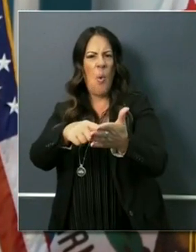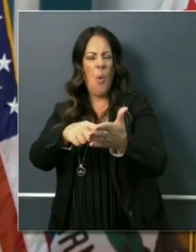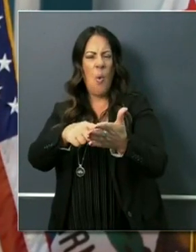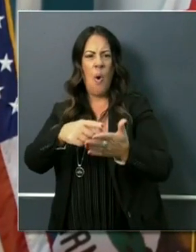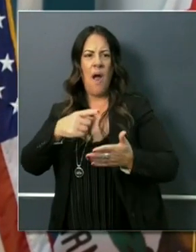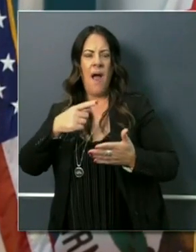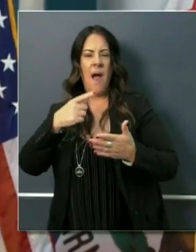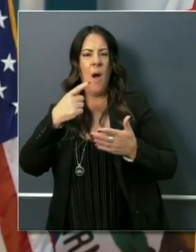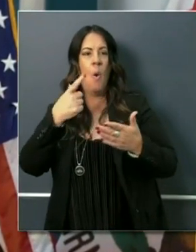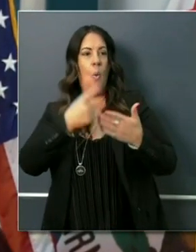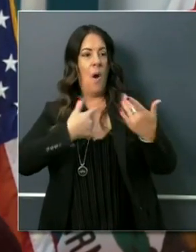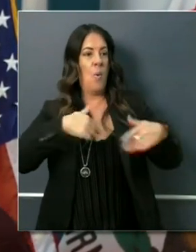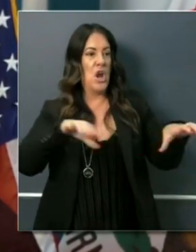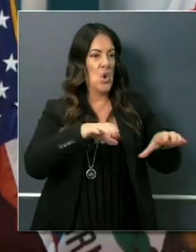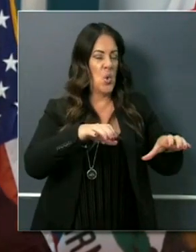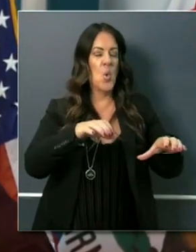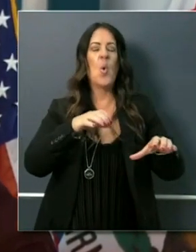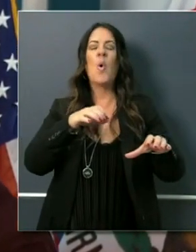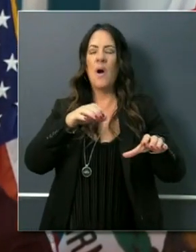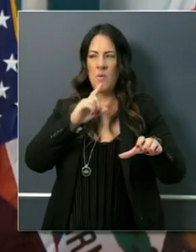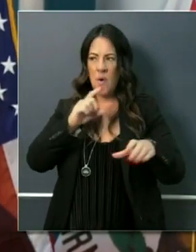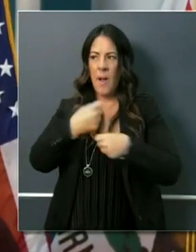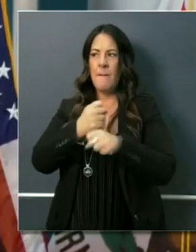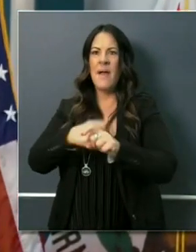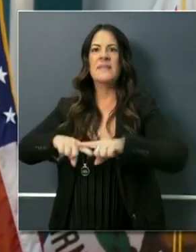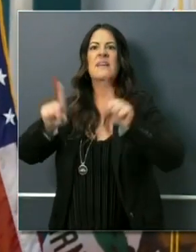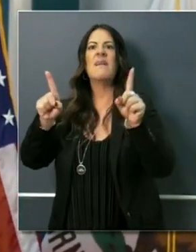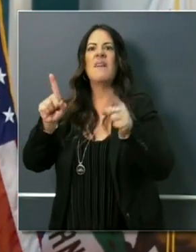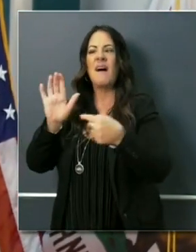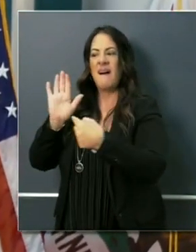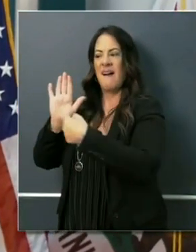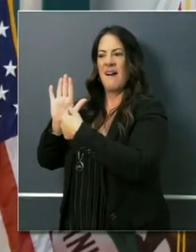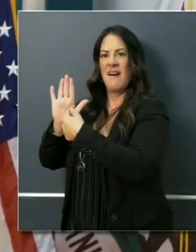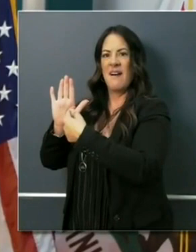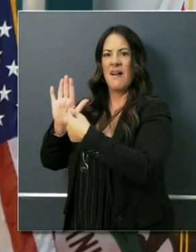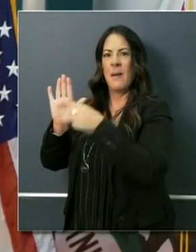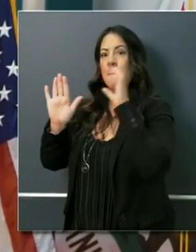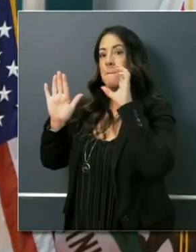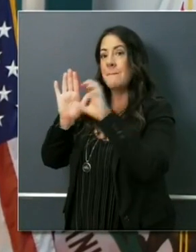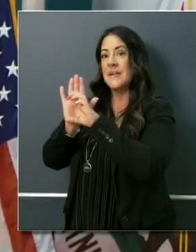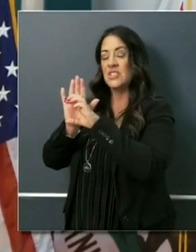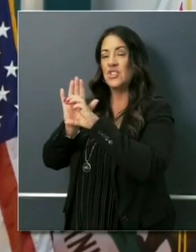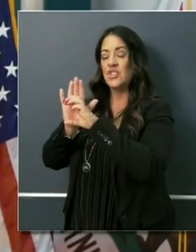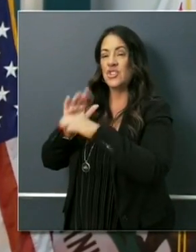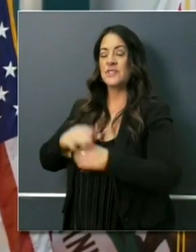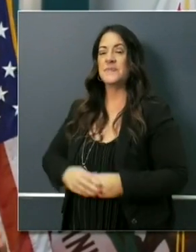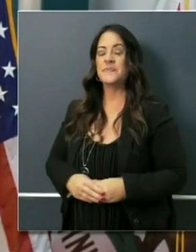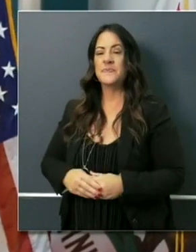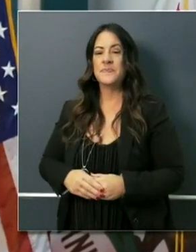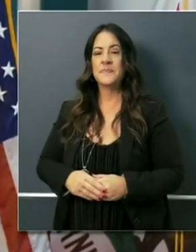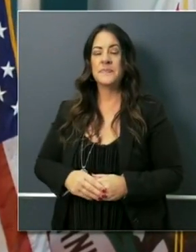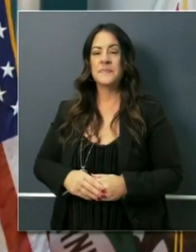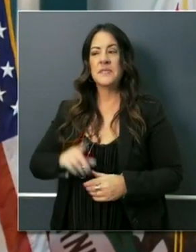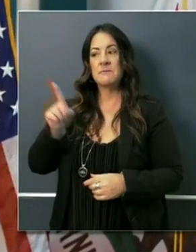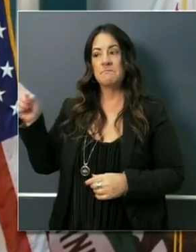THAT WE GET EVERY SINGLE DAY THAT REALLY GUIDES OUR MODEL THAT REALLY GUIDES WHAT WE ARE